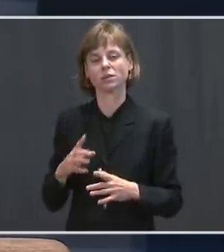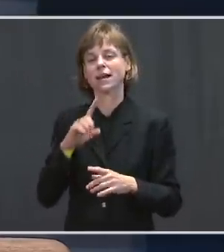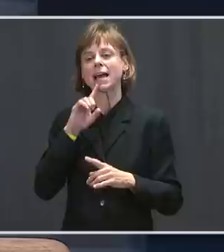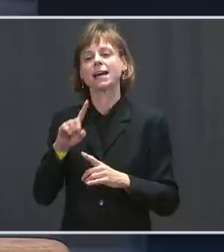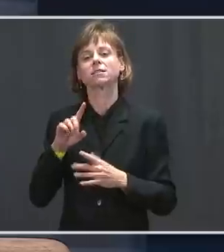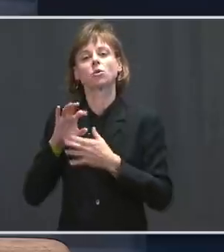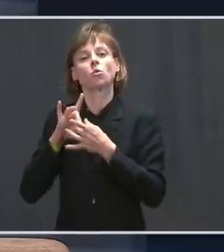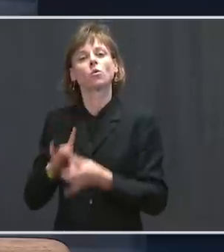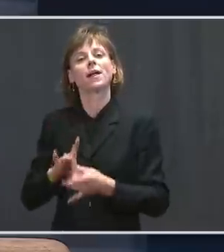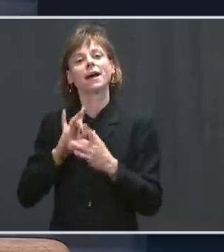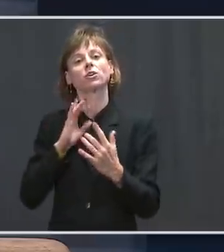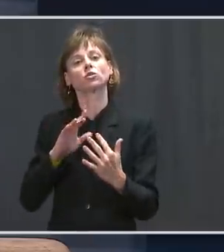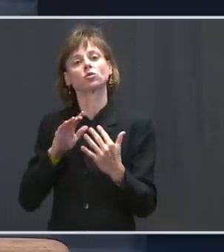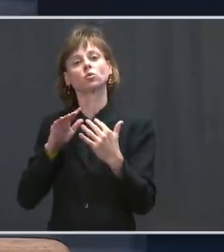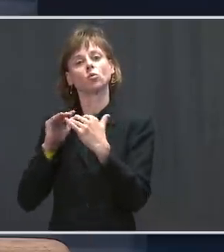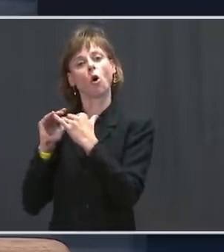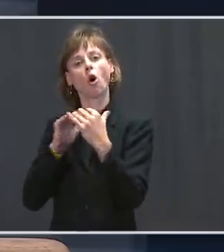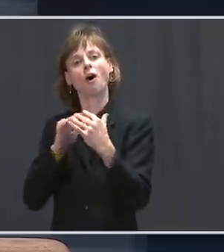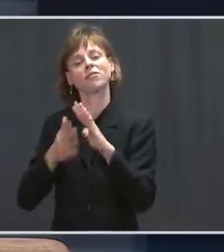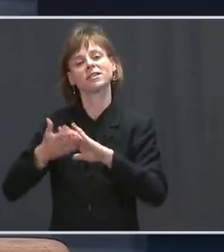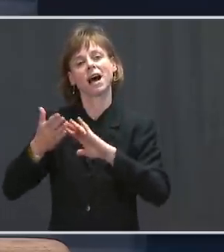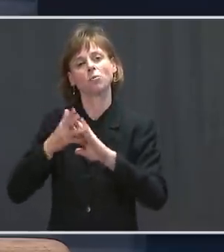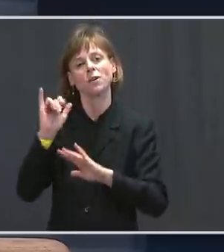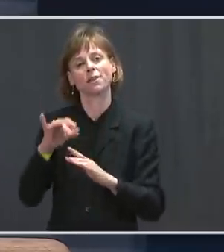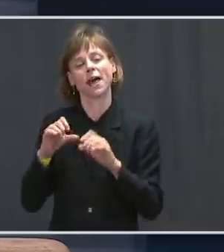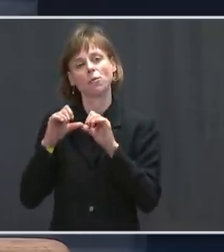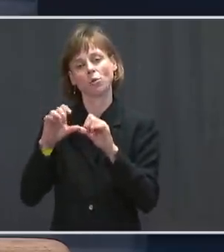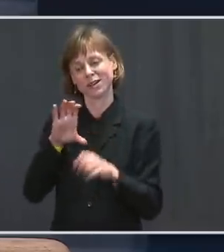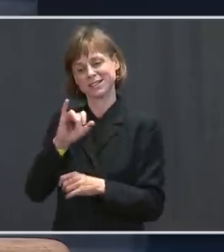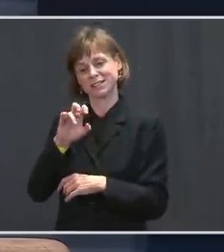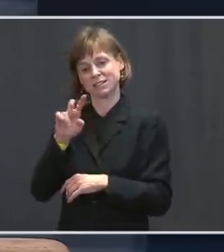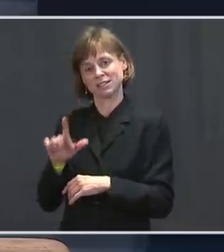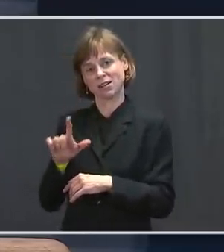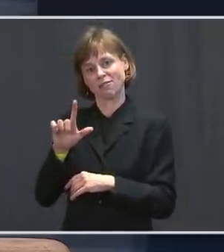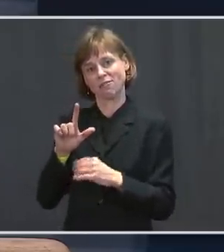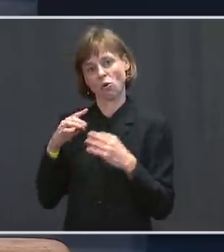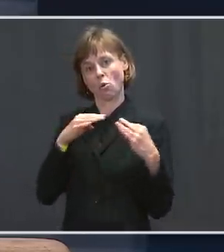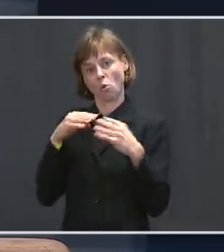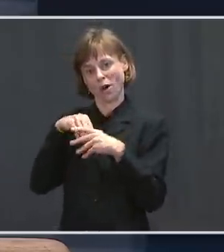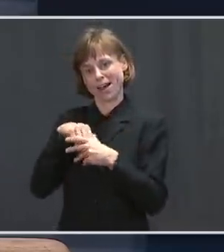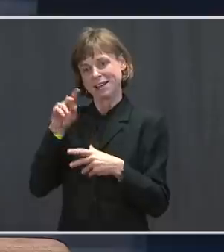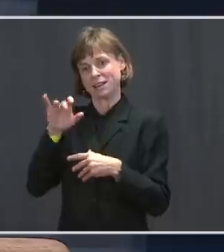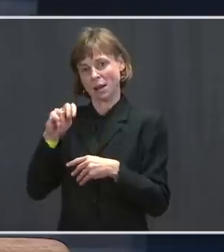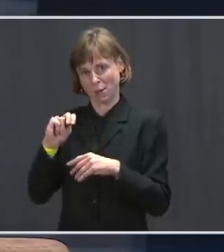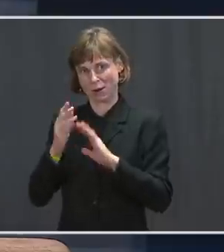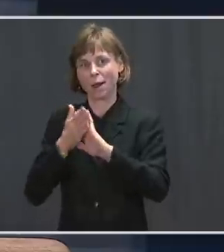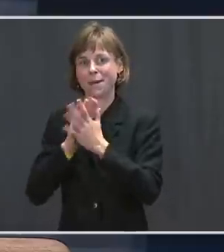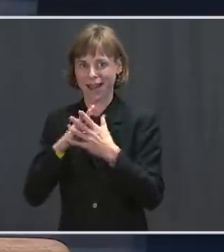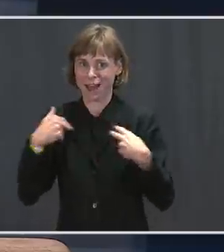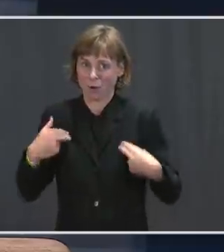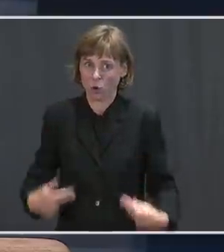that have perpetuated a civil war in Yemen that has led to a humanitarian crisis. The types of examples of that include